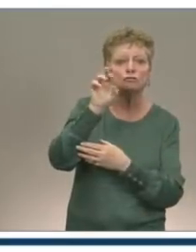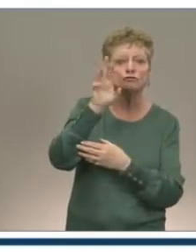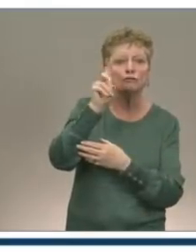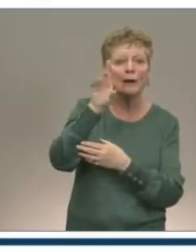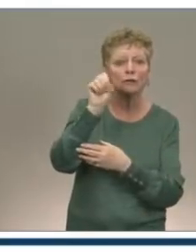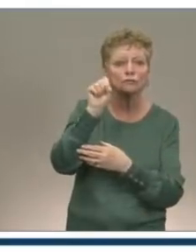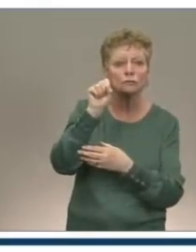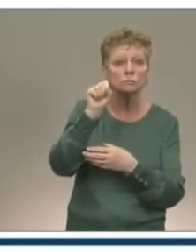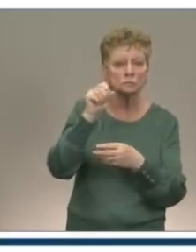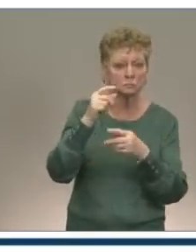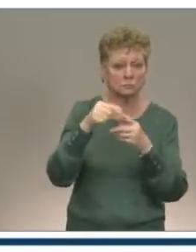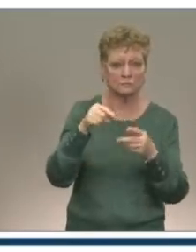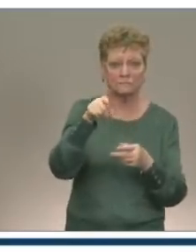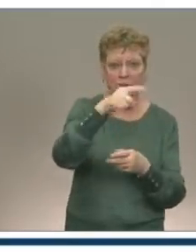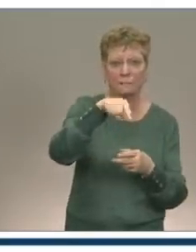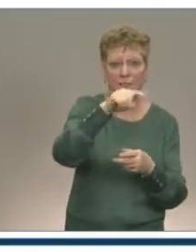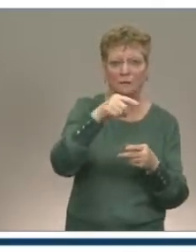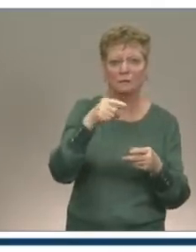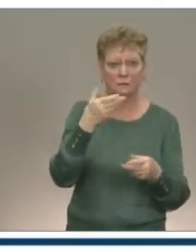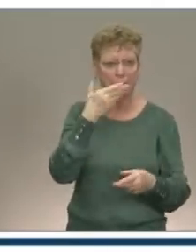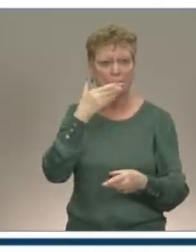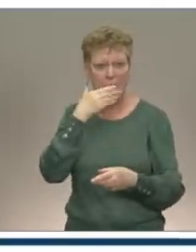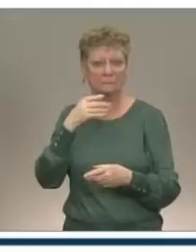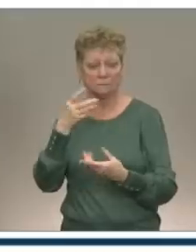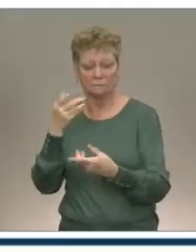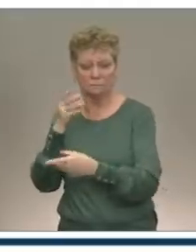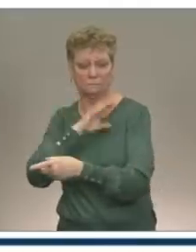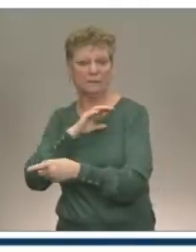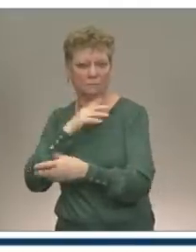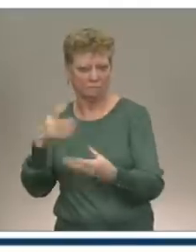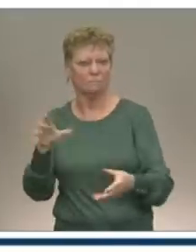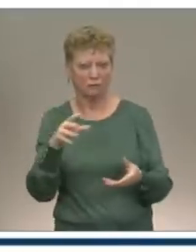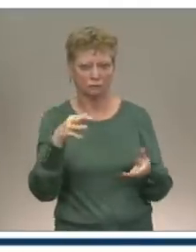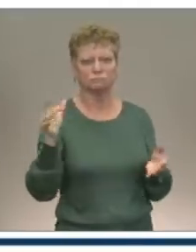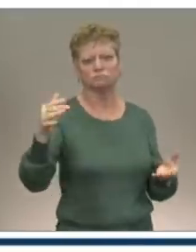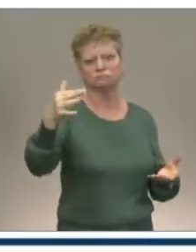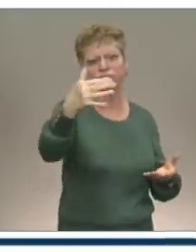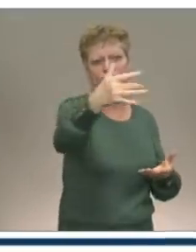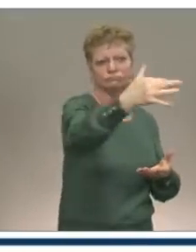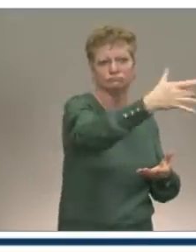from from them by amherst police department so all that information sits with the amherst